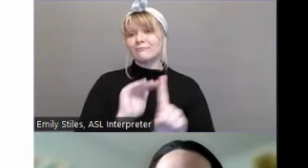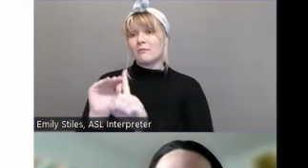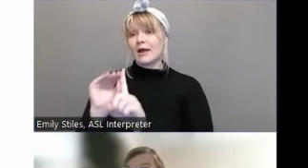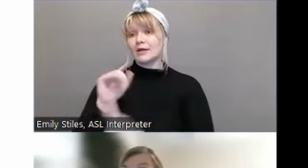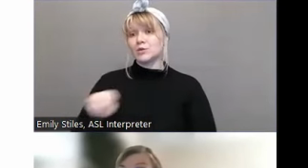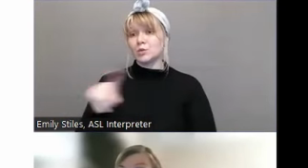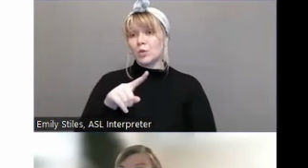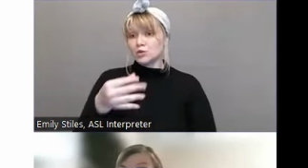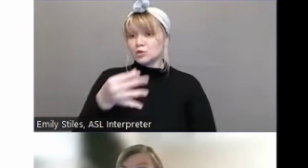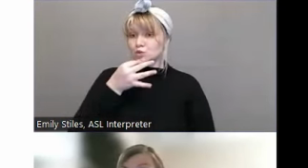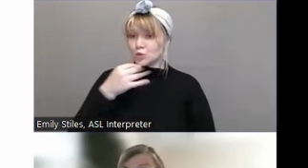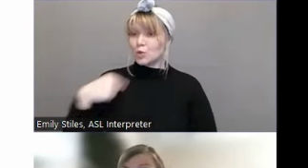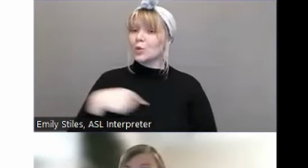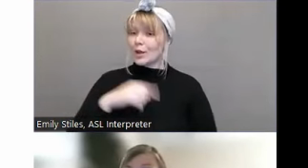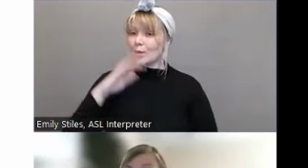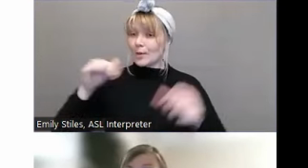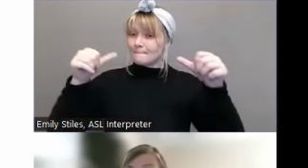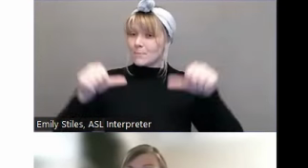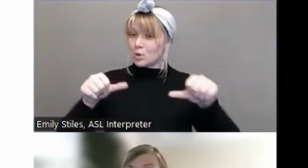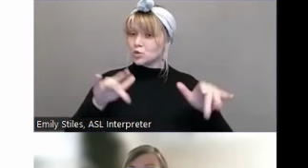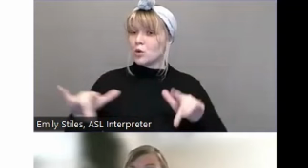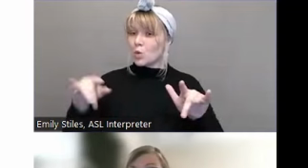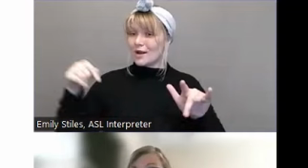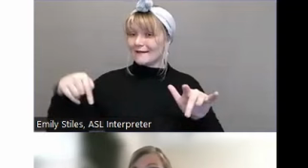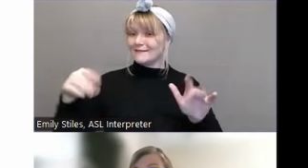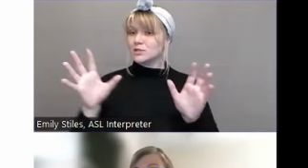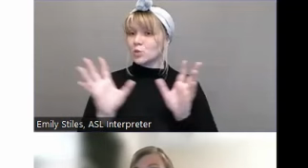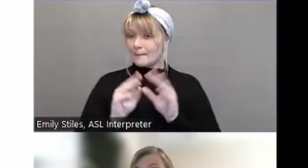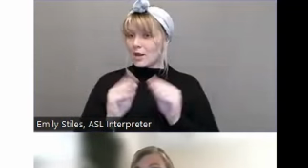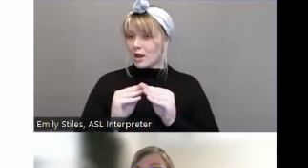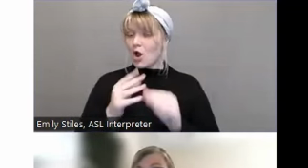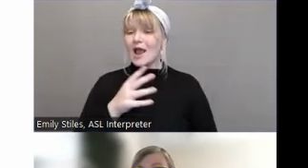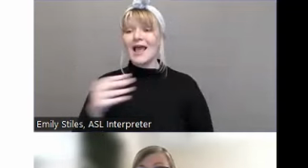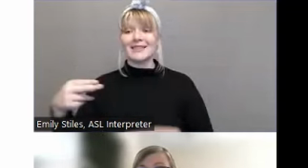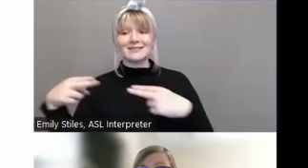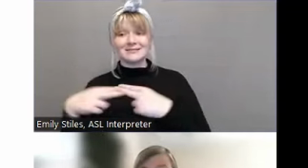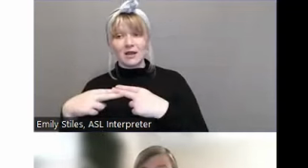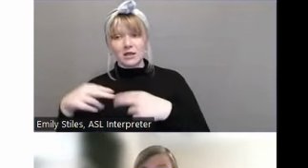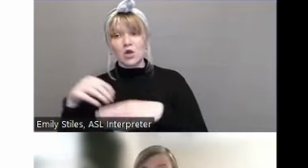to post the recording of this webinar and the slides on the HSRC website.